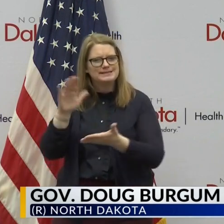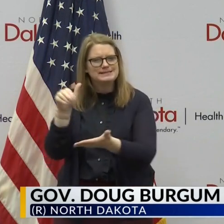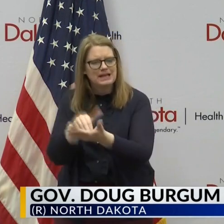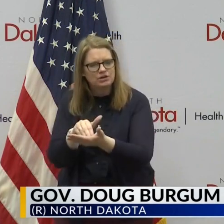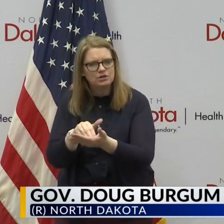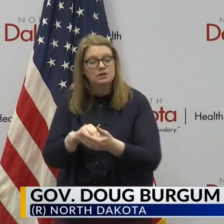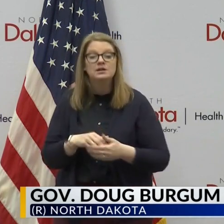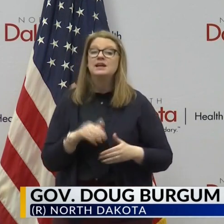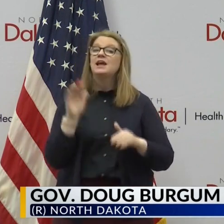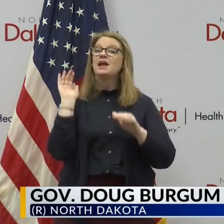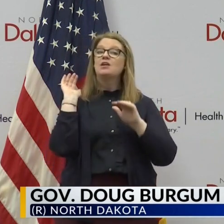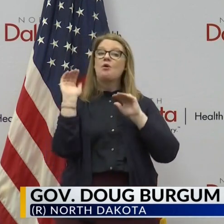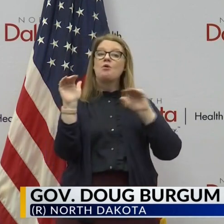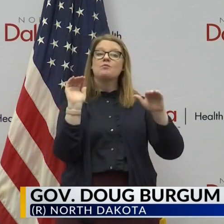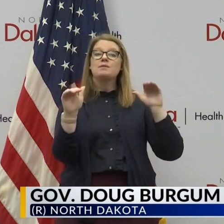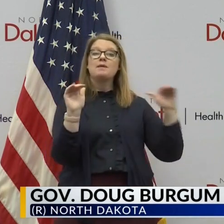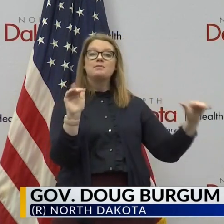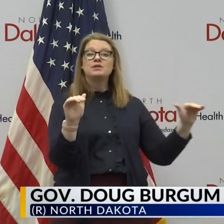HUMAN HEALTH SERVICE FOR MORE